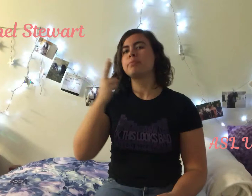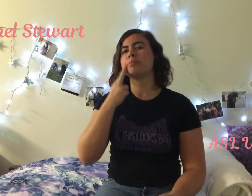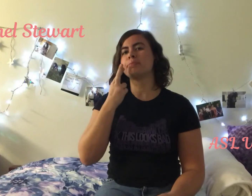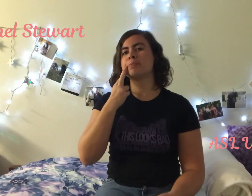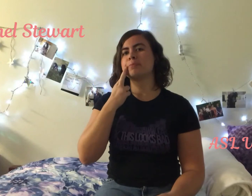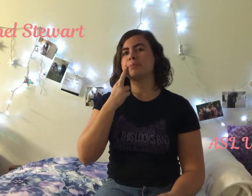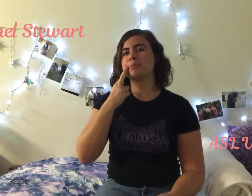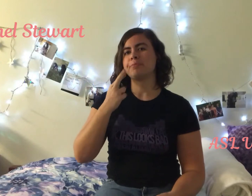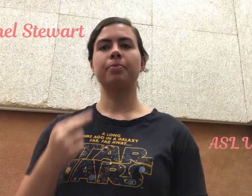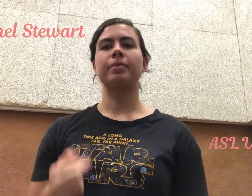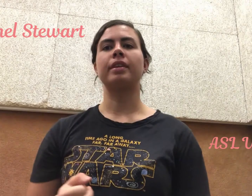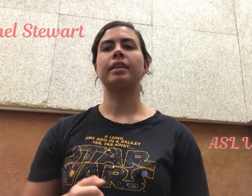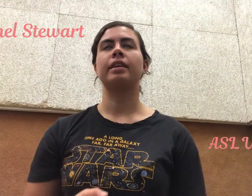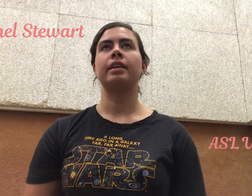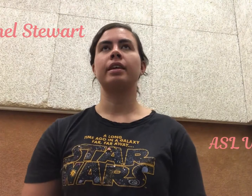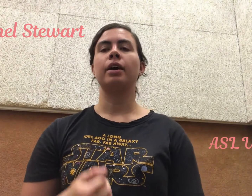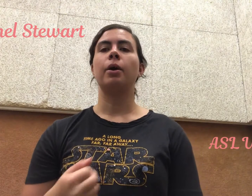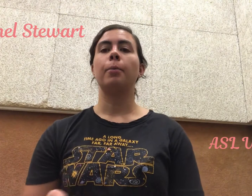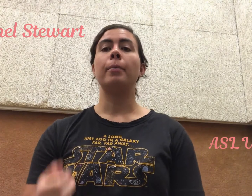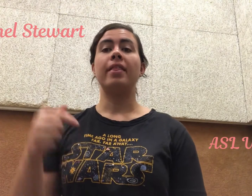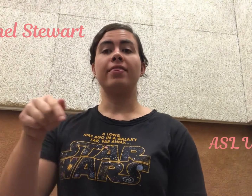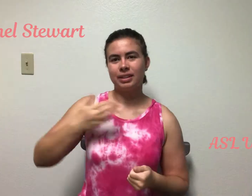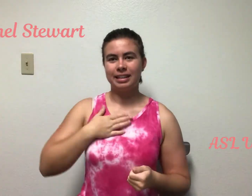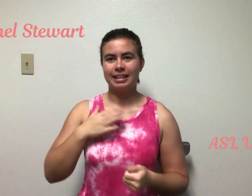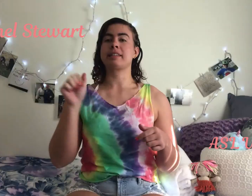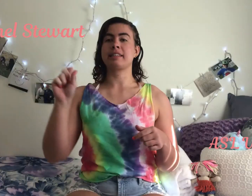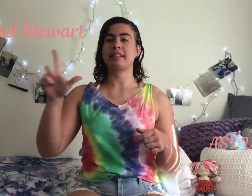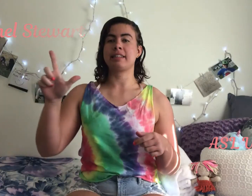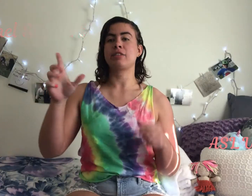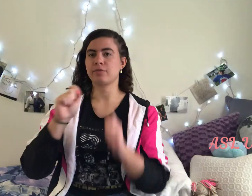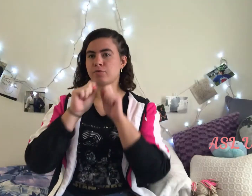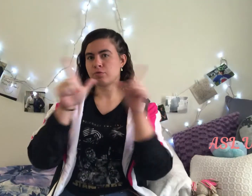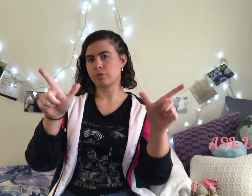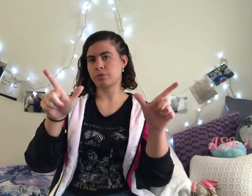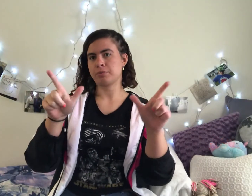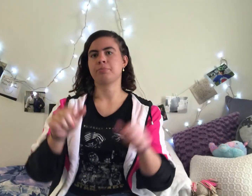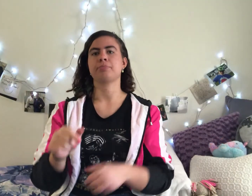This is my sign name (r tapped on the side of the mouth). This is my ASL vlog.